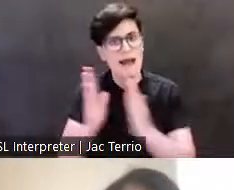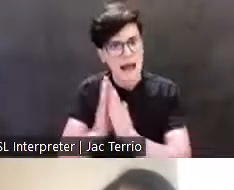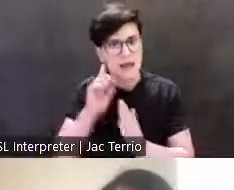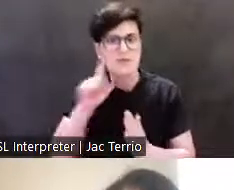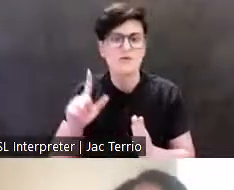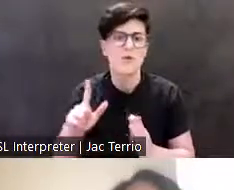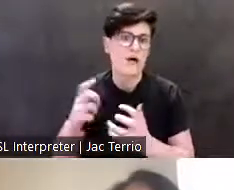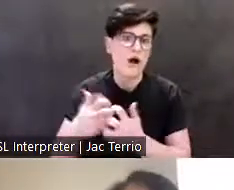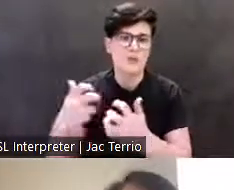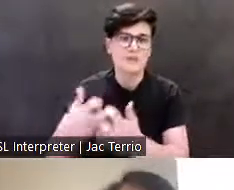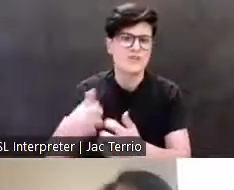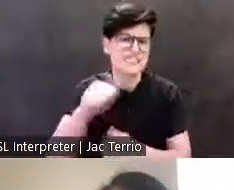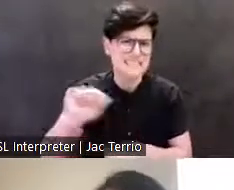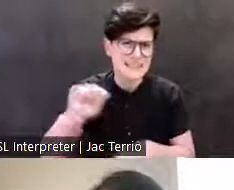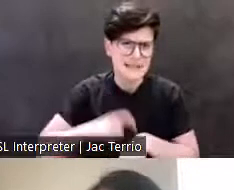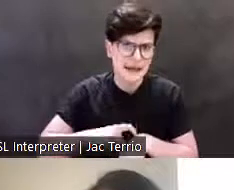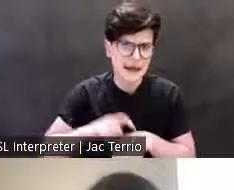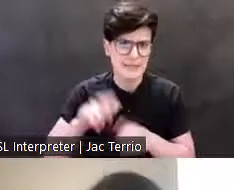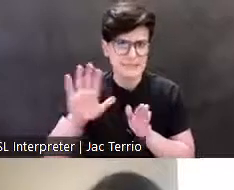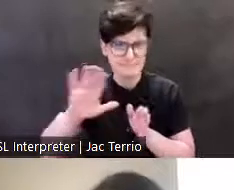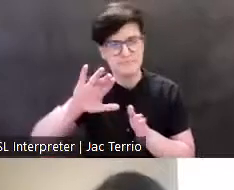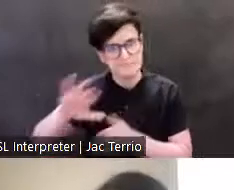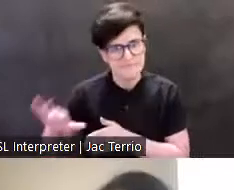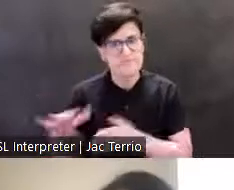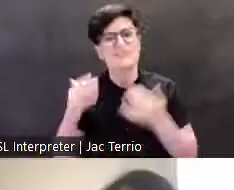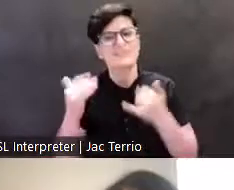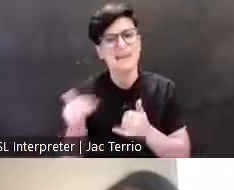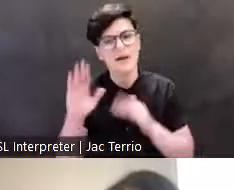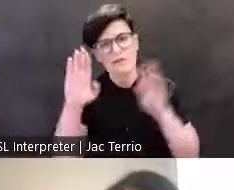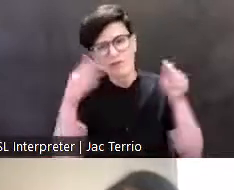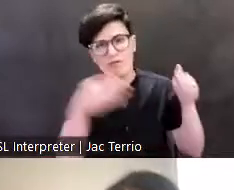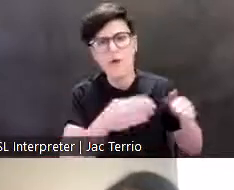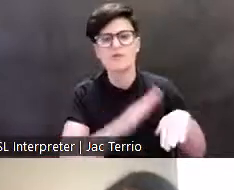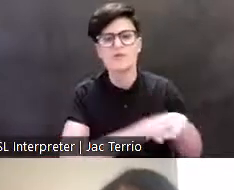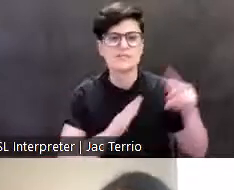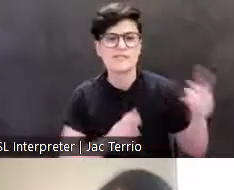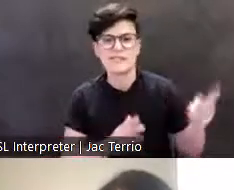________________________________________ Now we will talk about reasonable modifications. You ask what is that?